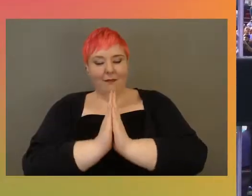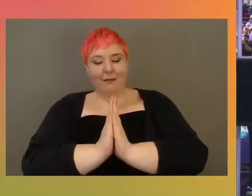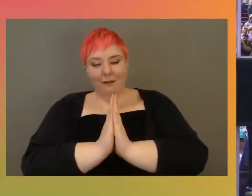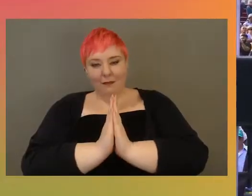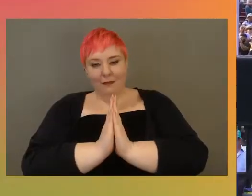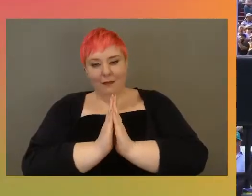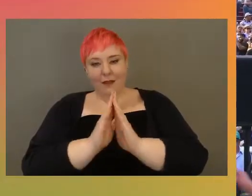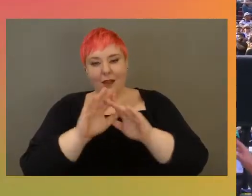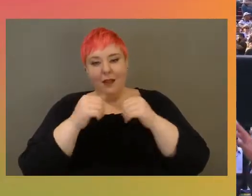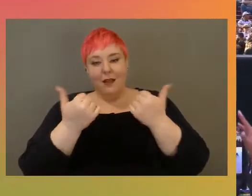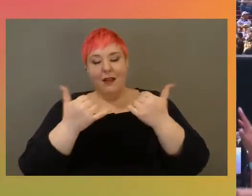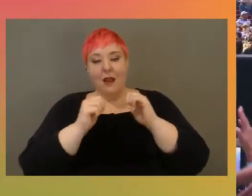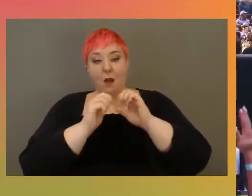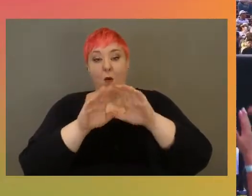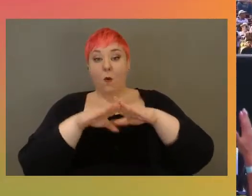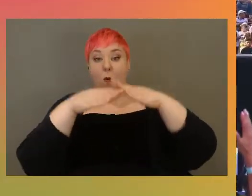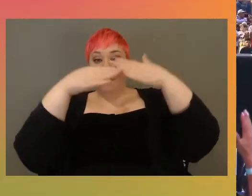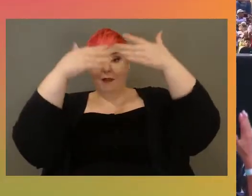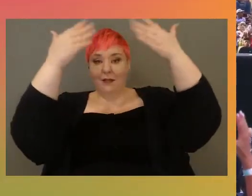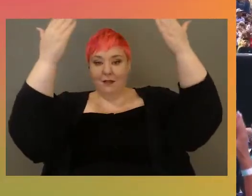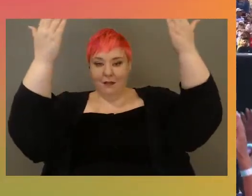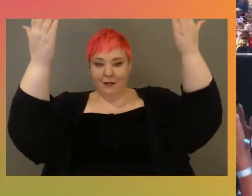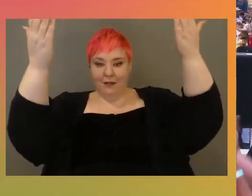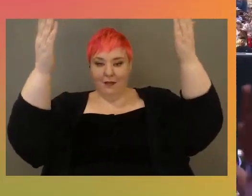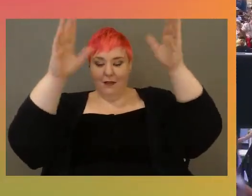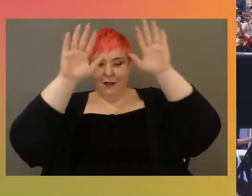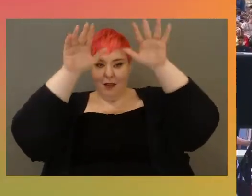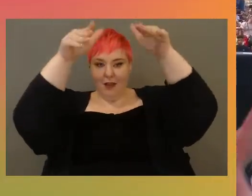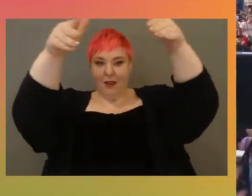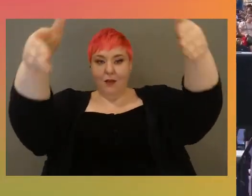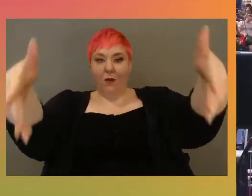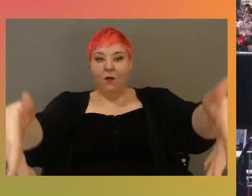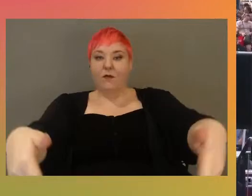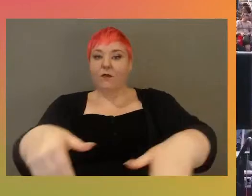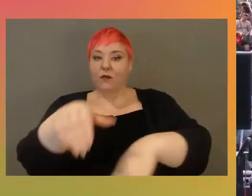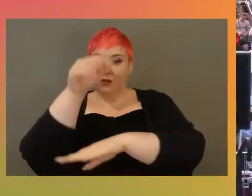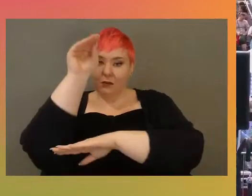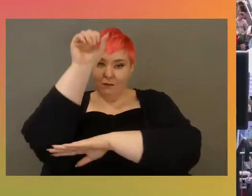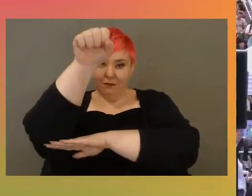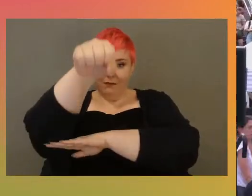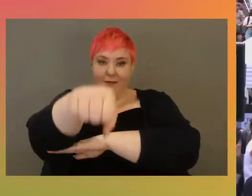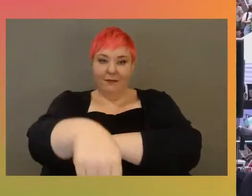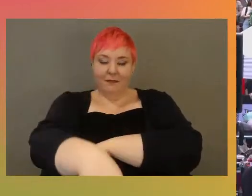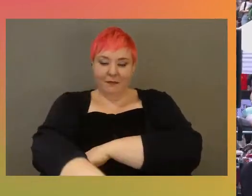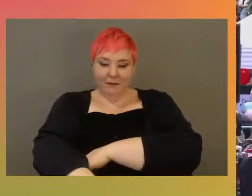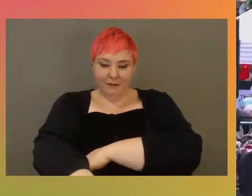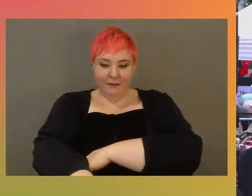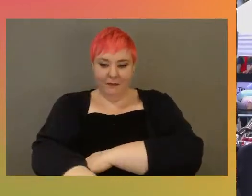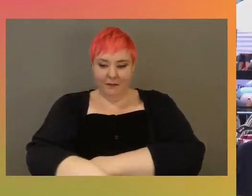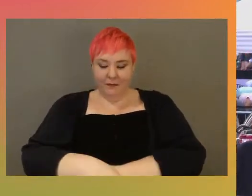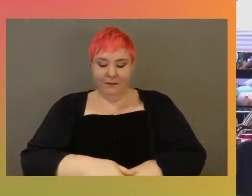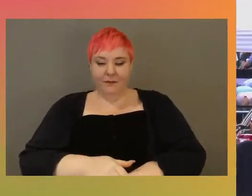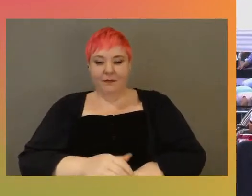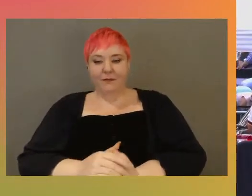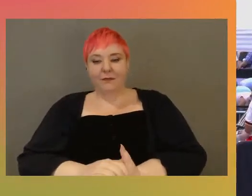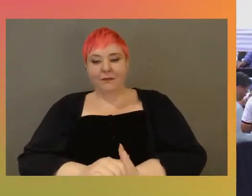FEEL IT, GATHER IT INTO YOURSELF, BRING IT ALL THE WAY